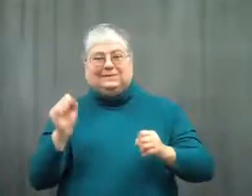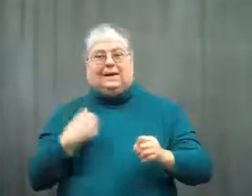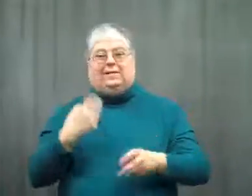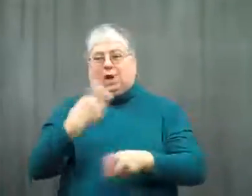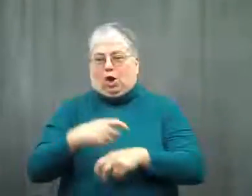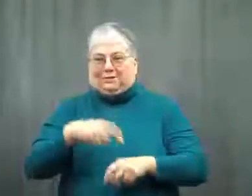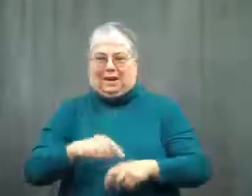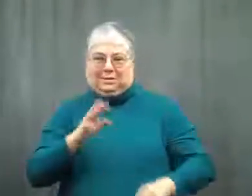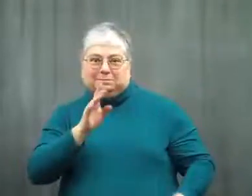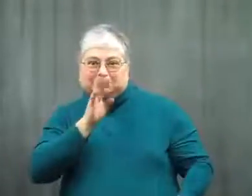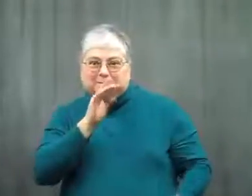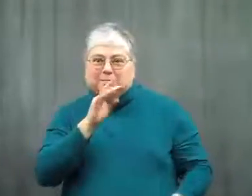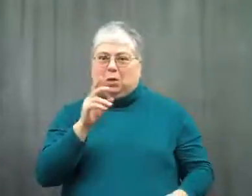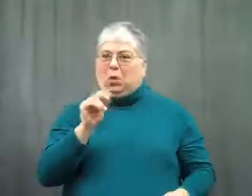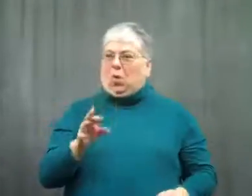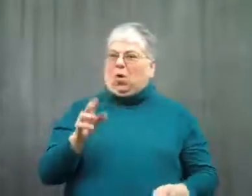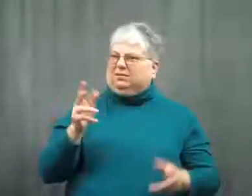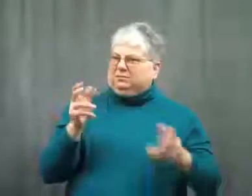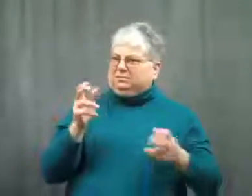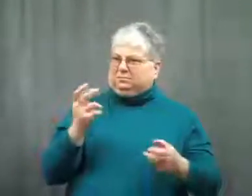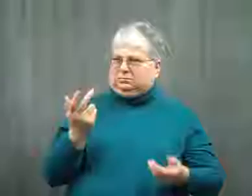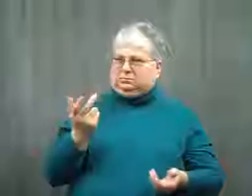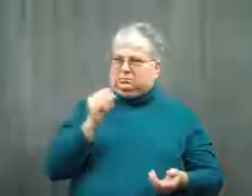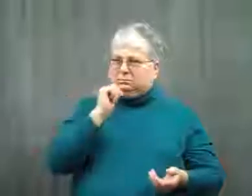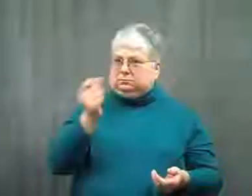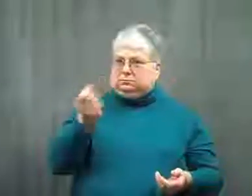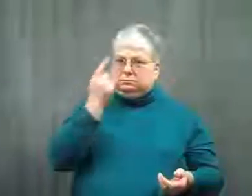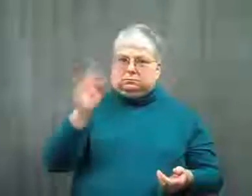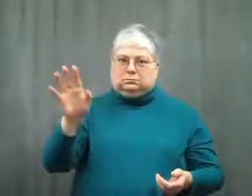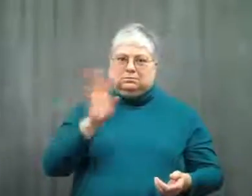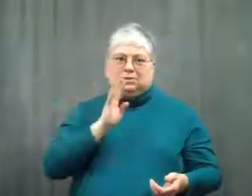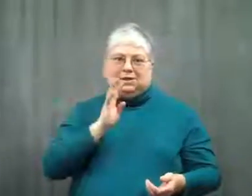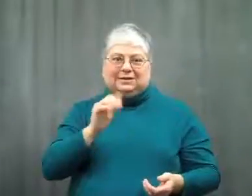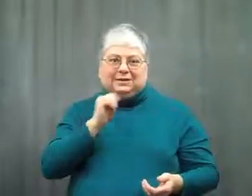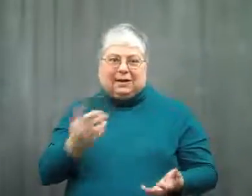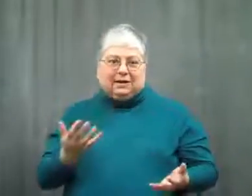Some are: difficulty speaking or understanding speech,